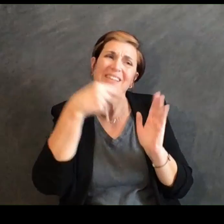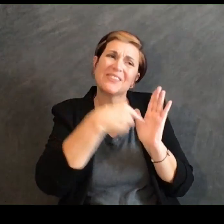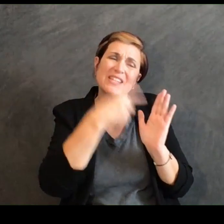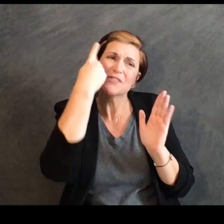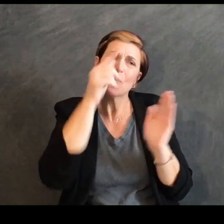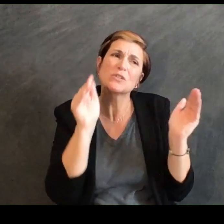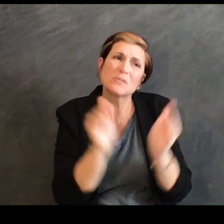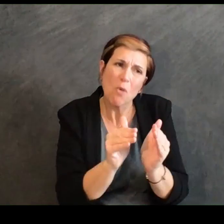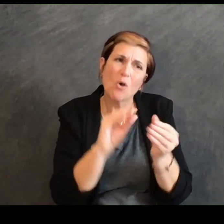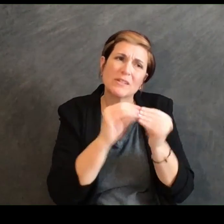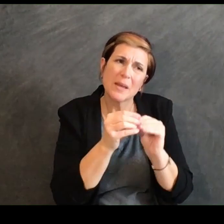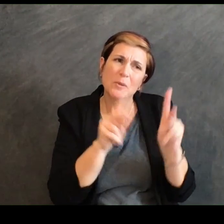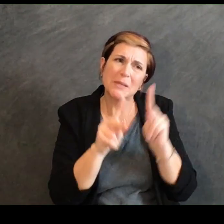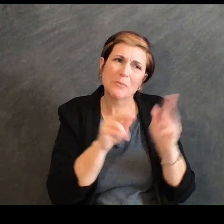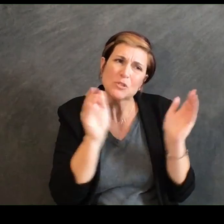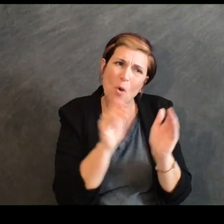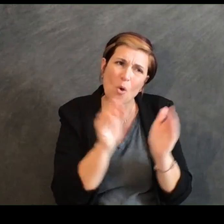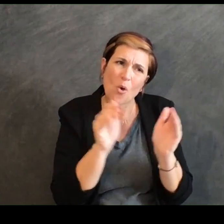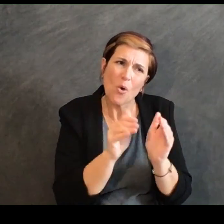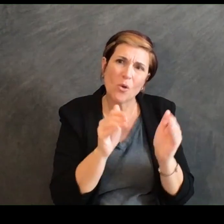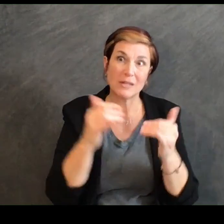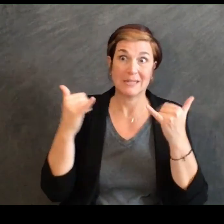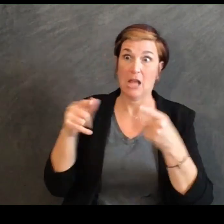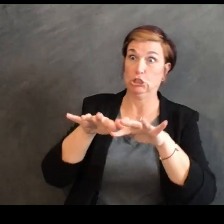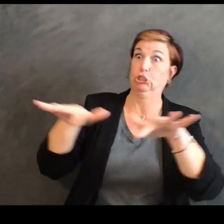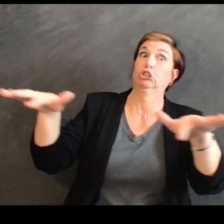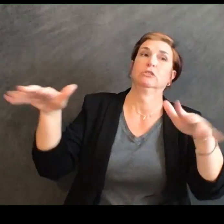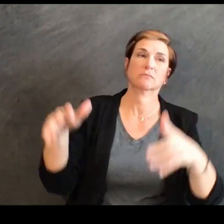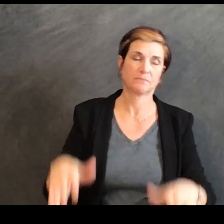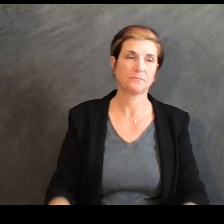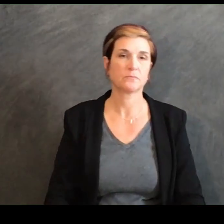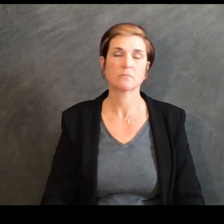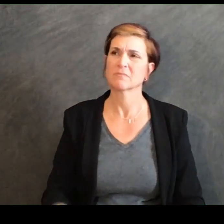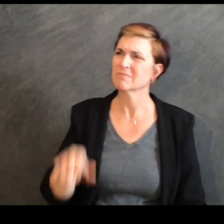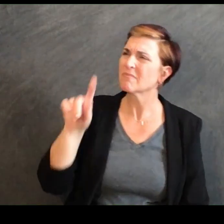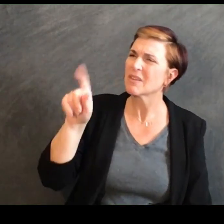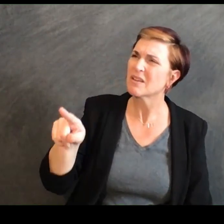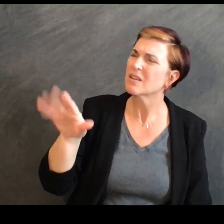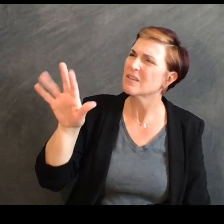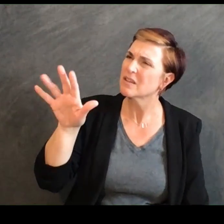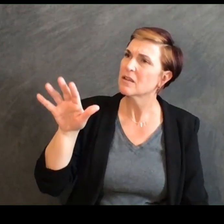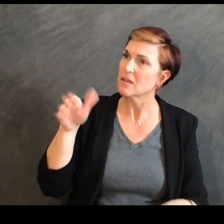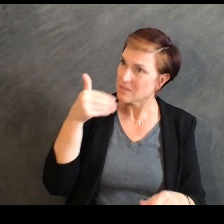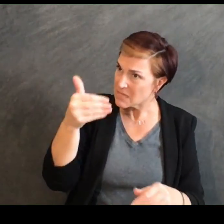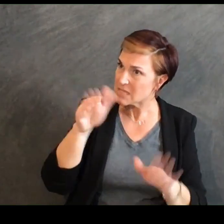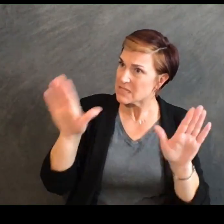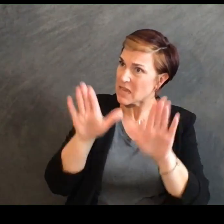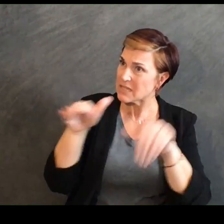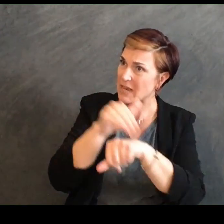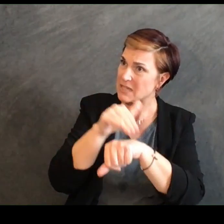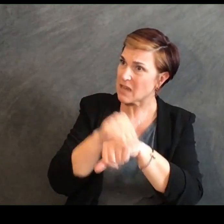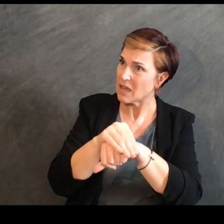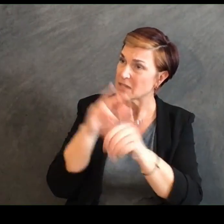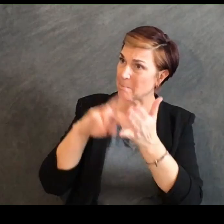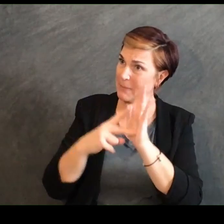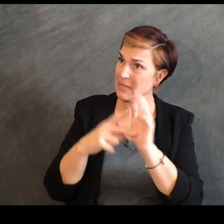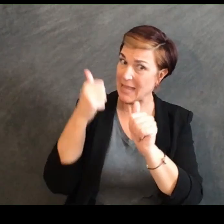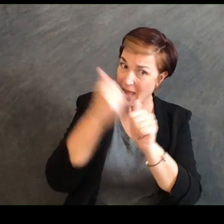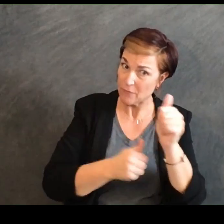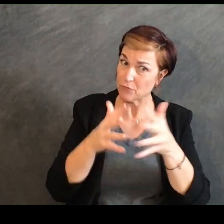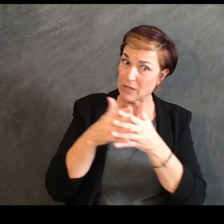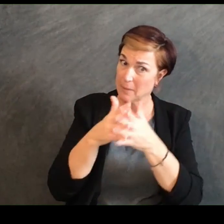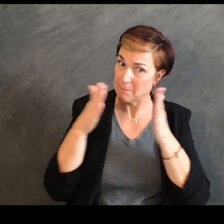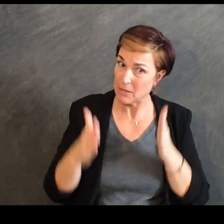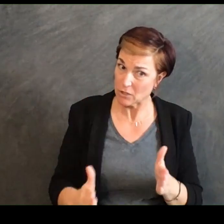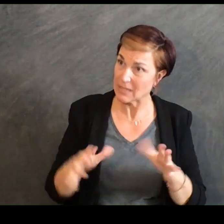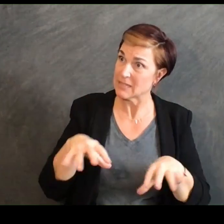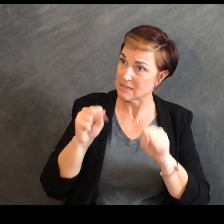kind of numbers Tony maybe it just to reiterate what I said to many of you